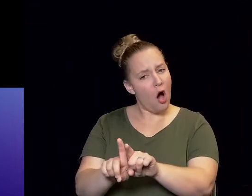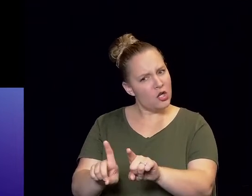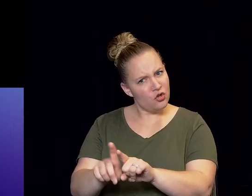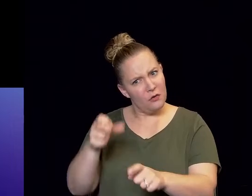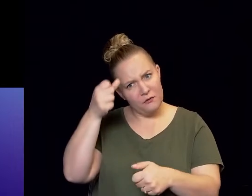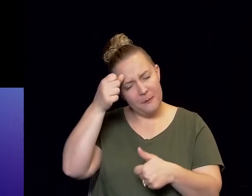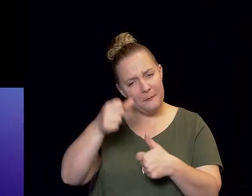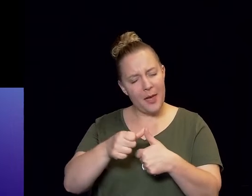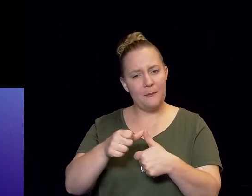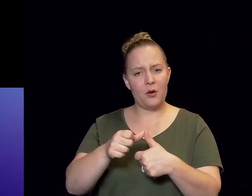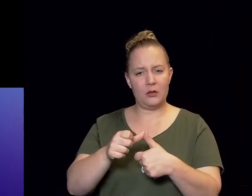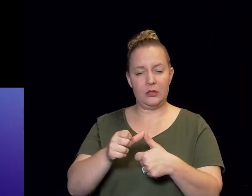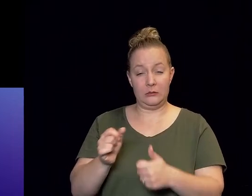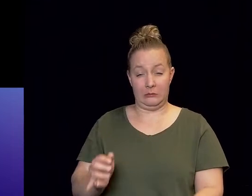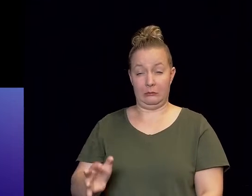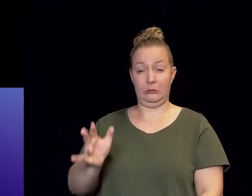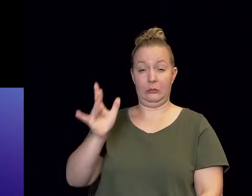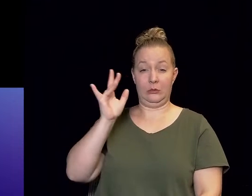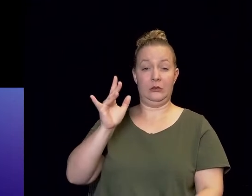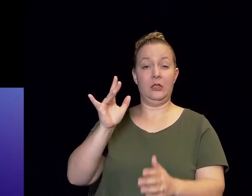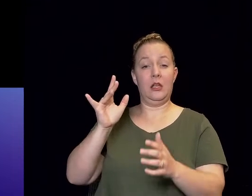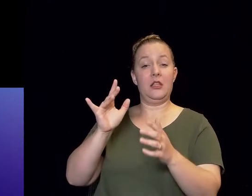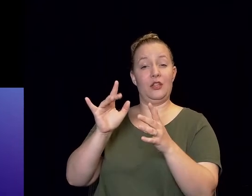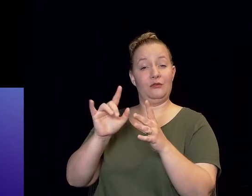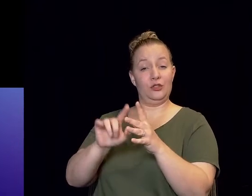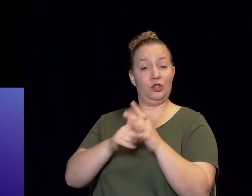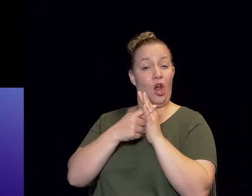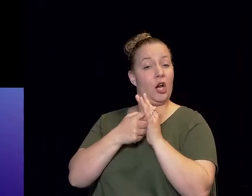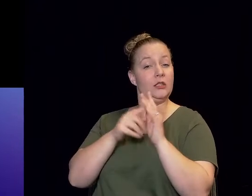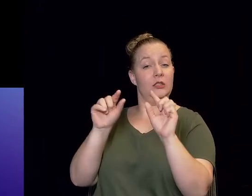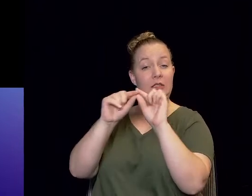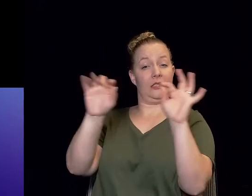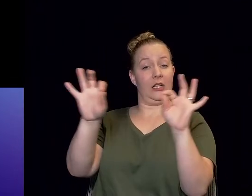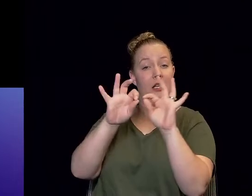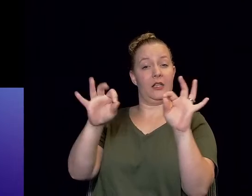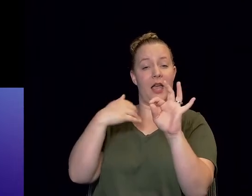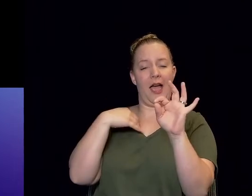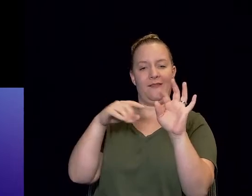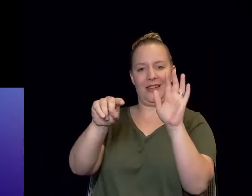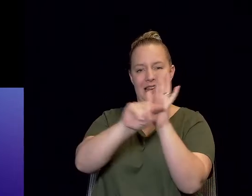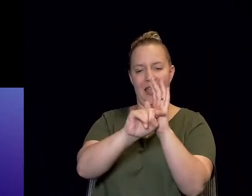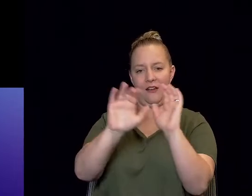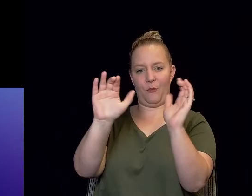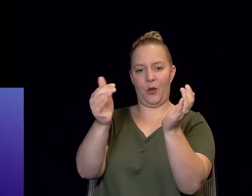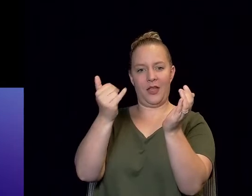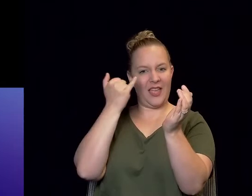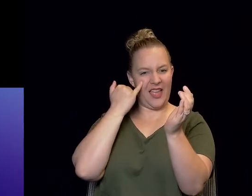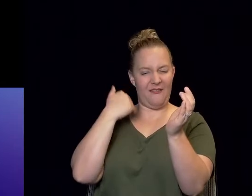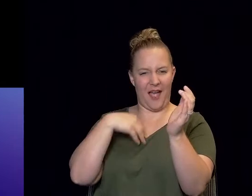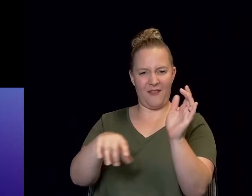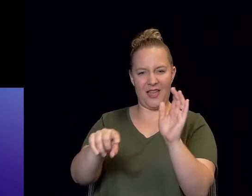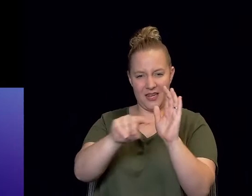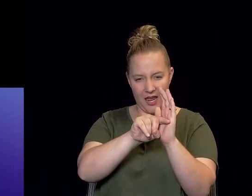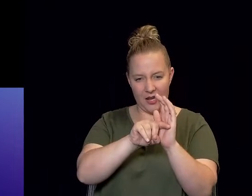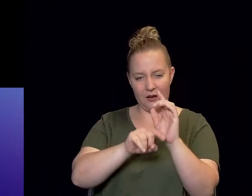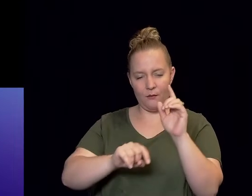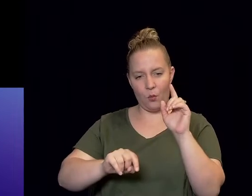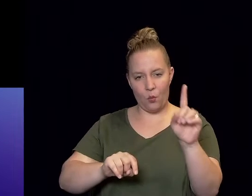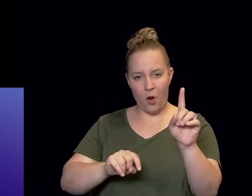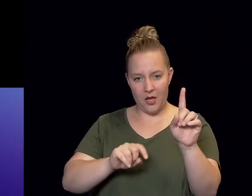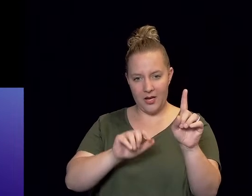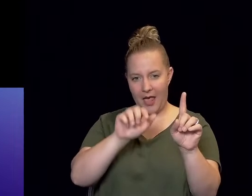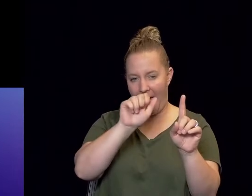back to the very beginning up here, we had negative parentheses. So, if I have -1a or if I just